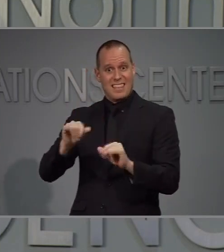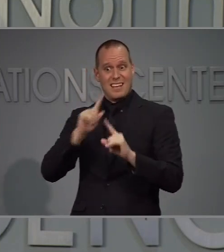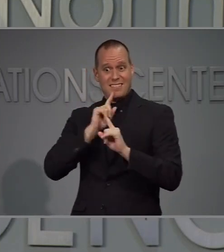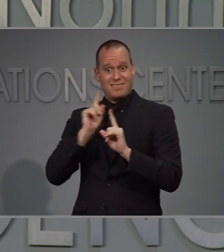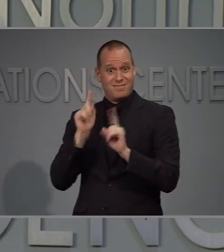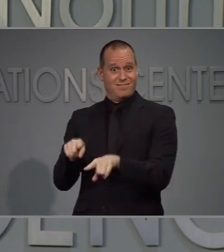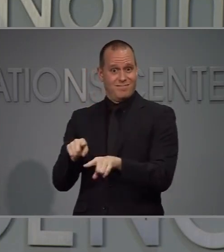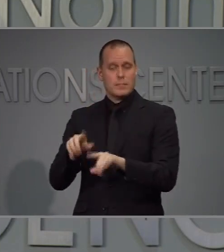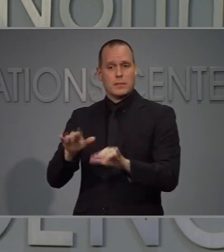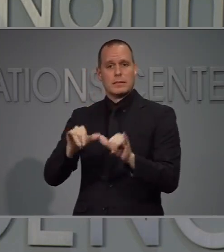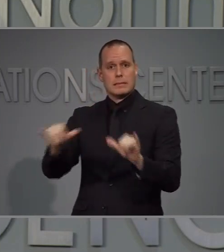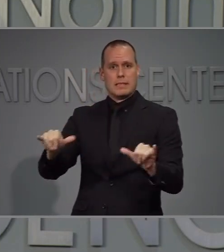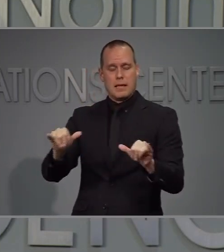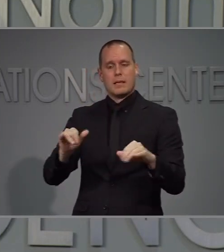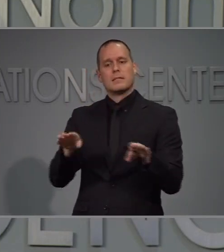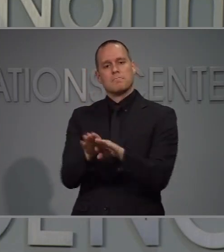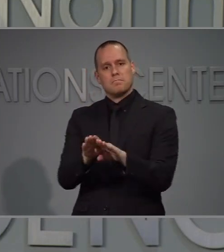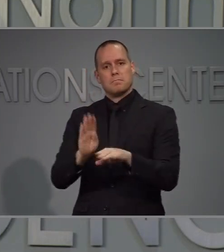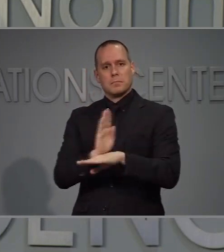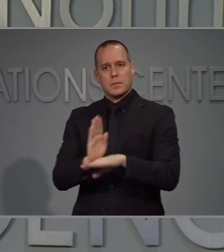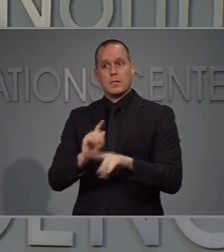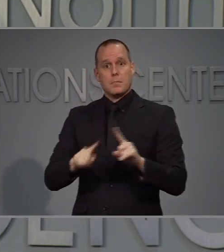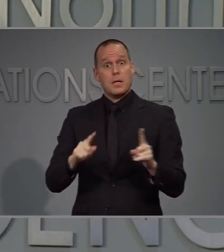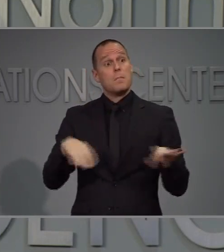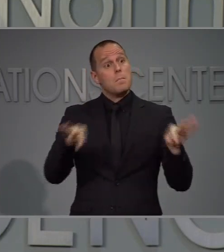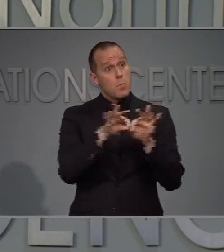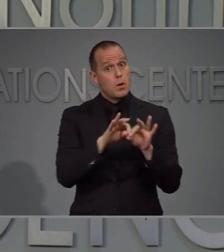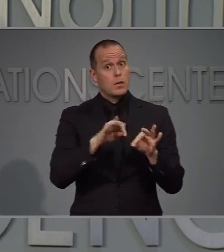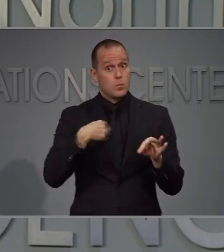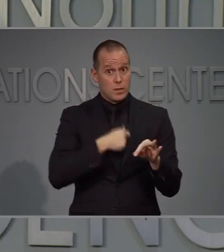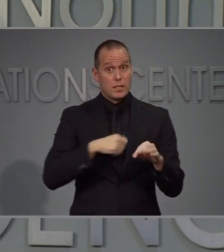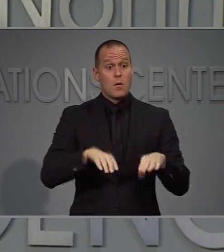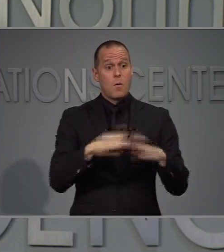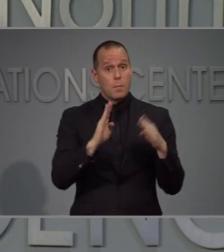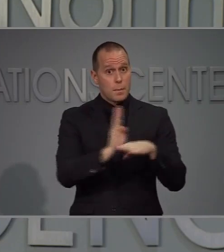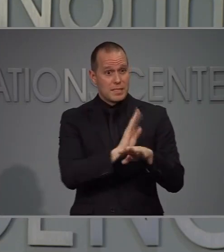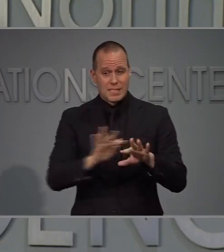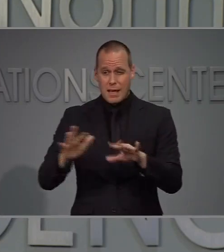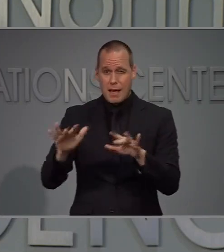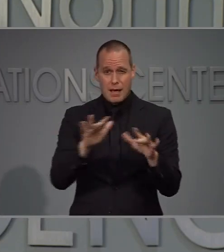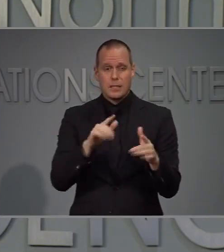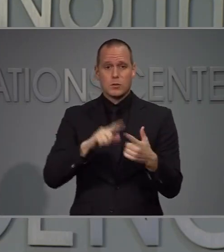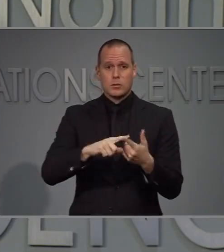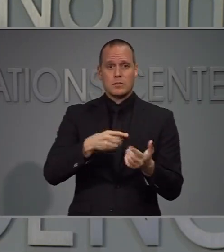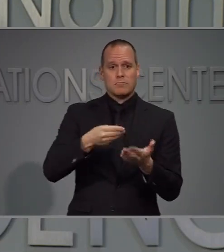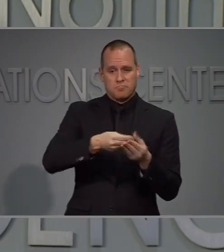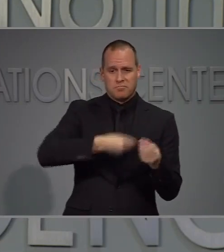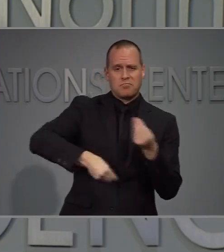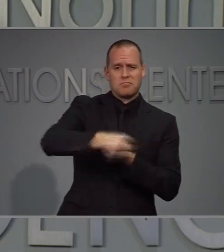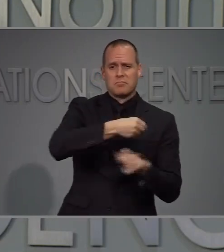BETTER AND THAT PREVIOUSLY SIGNED EXECUTIVE ORDER 120. IT IS IMPORTANT TO GET OUR